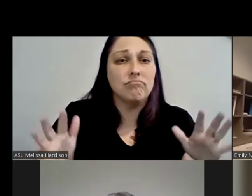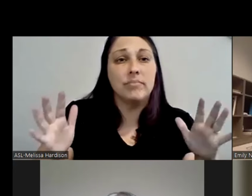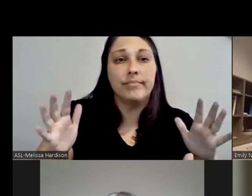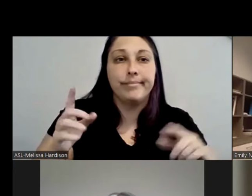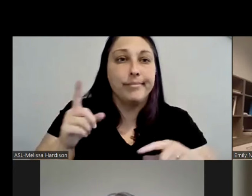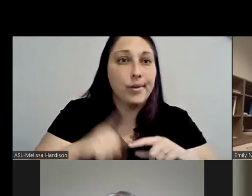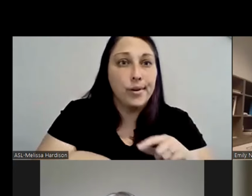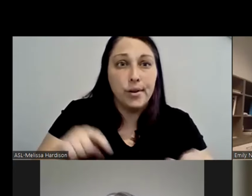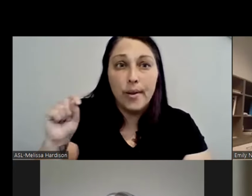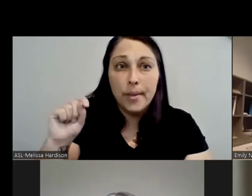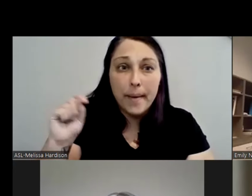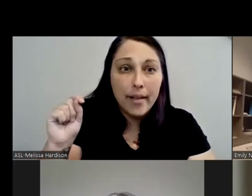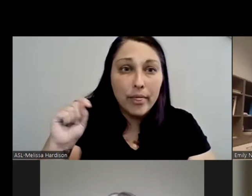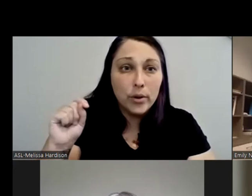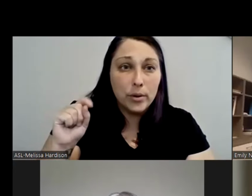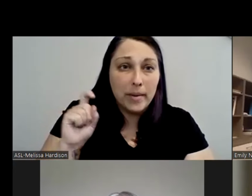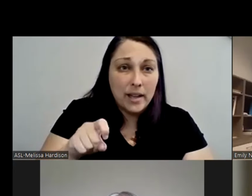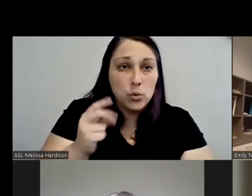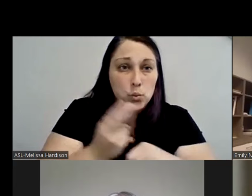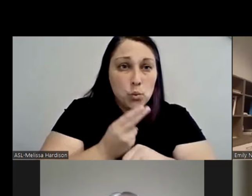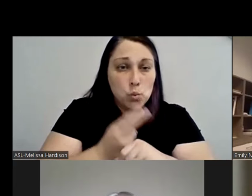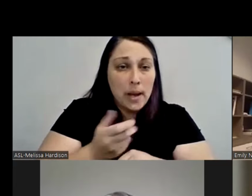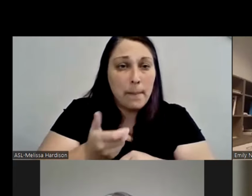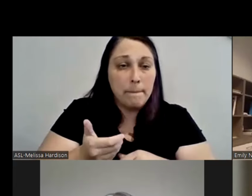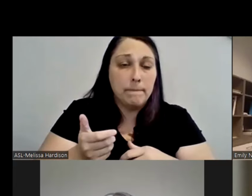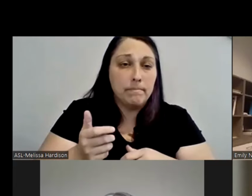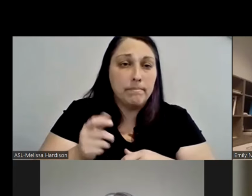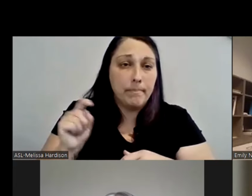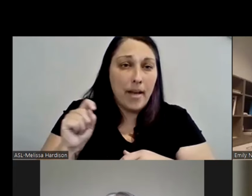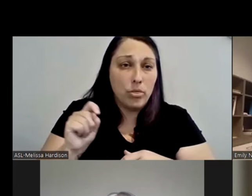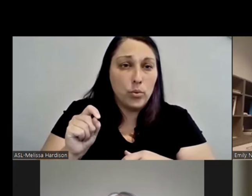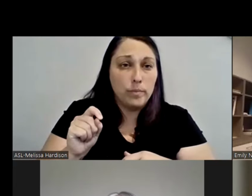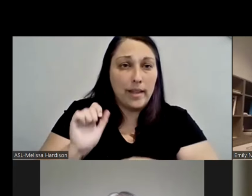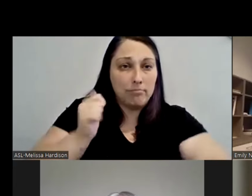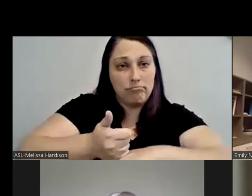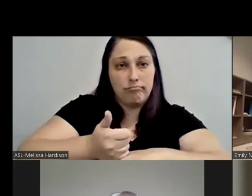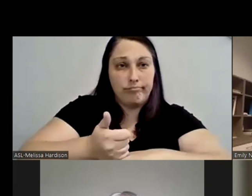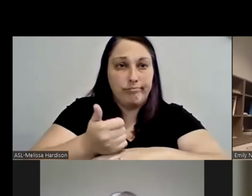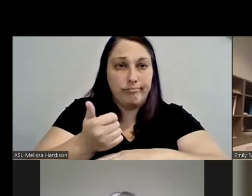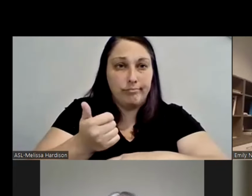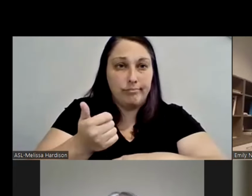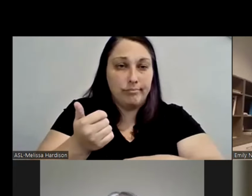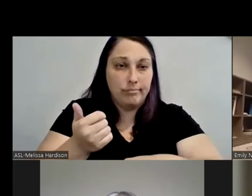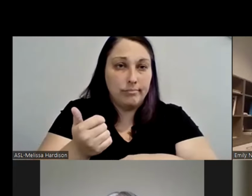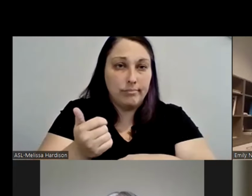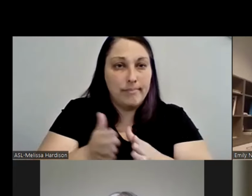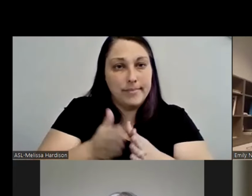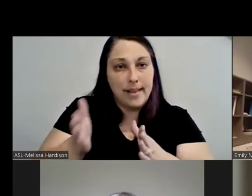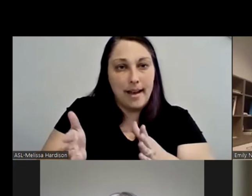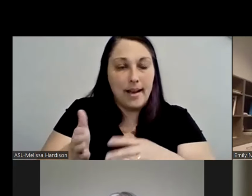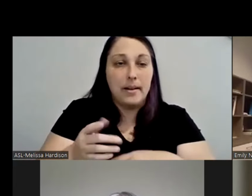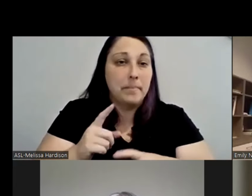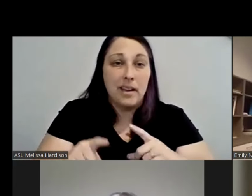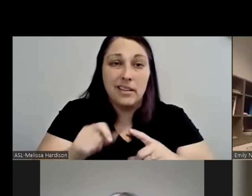And more people are aging into the disability -- into disabilities in the community.